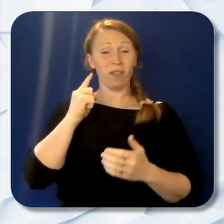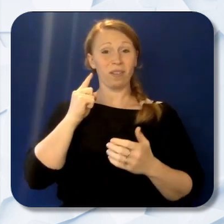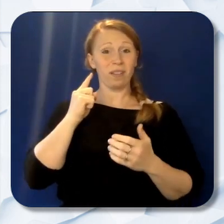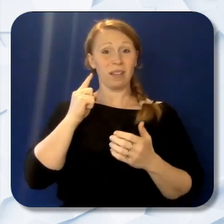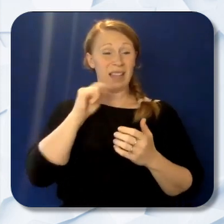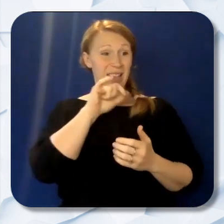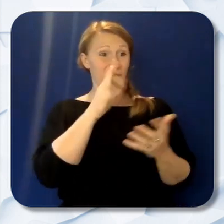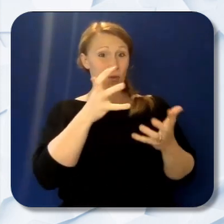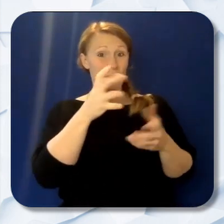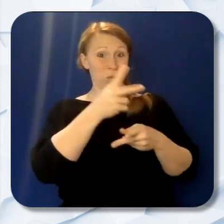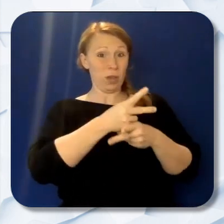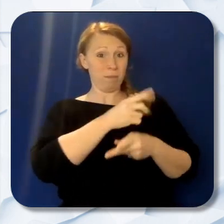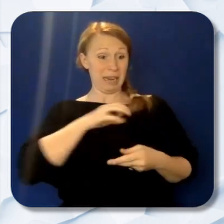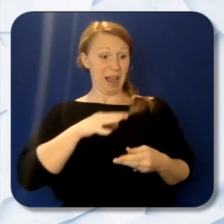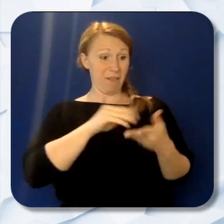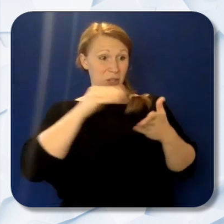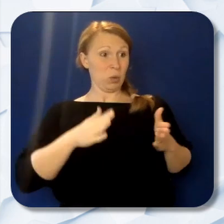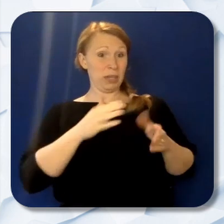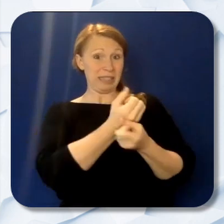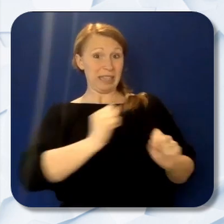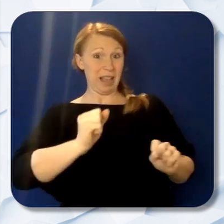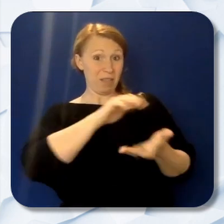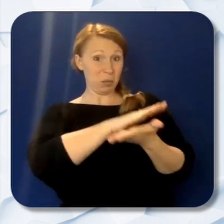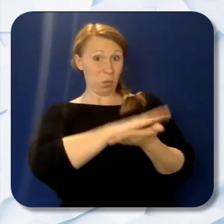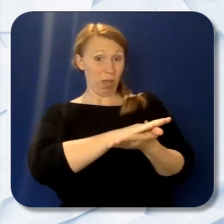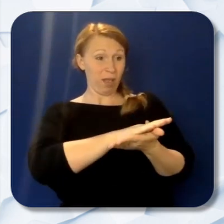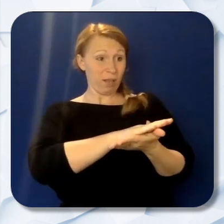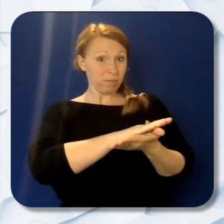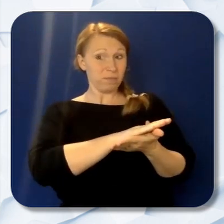staff safe on campus. We hope we never have to use it. But on all of our campuses we have